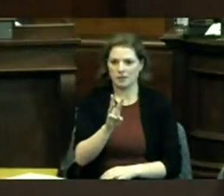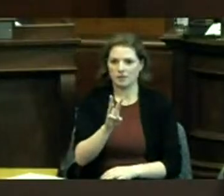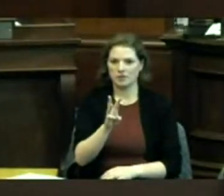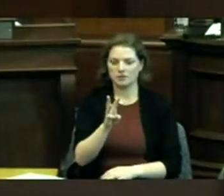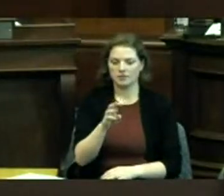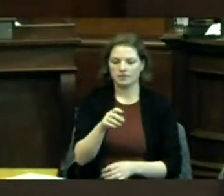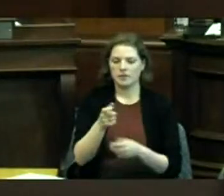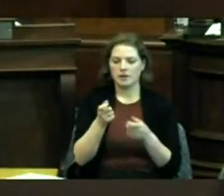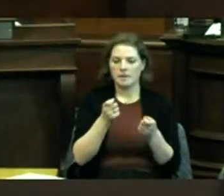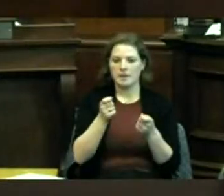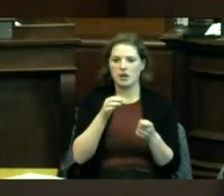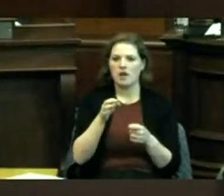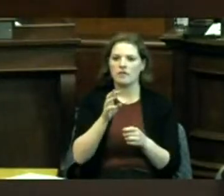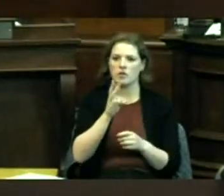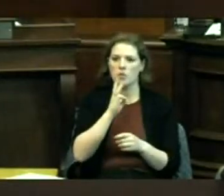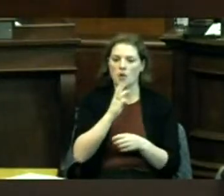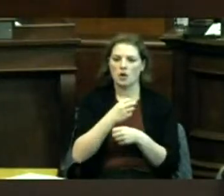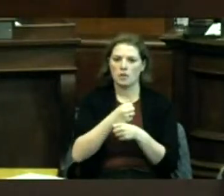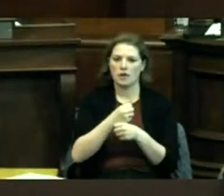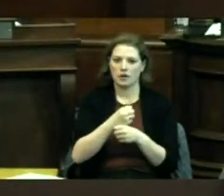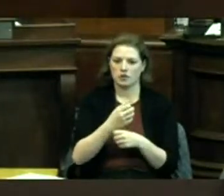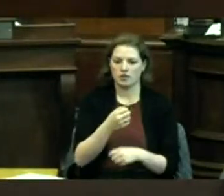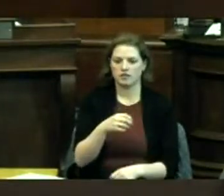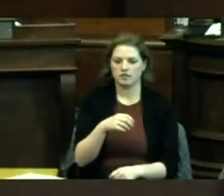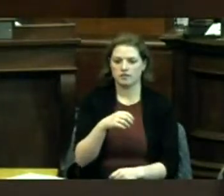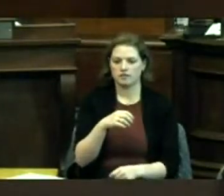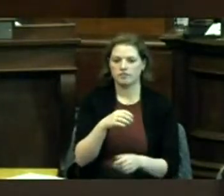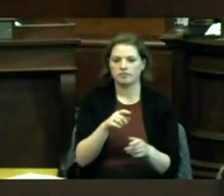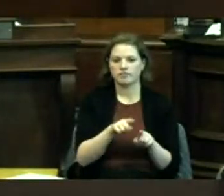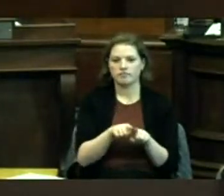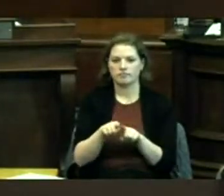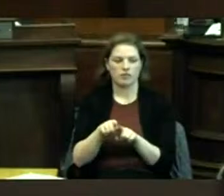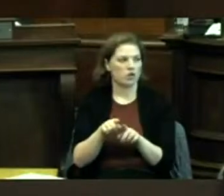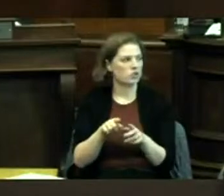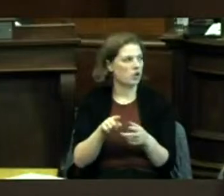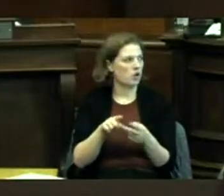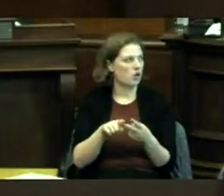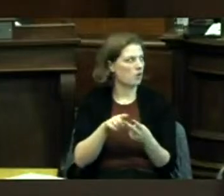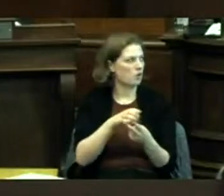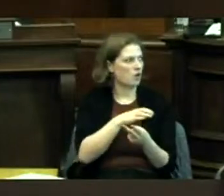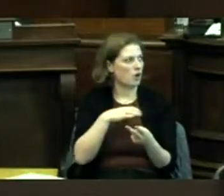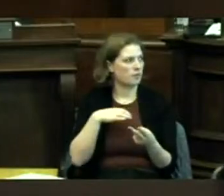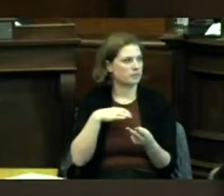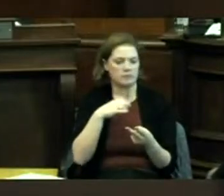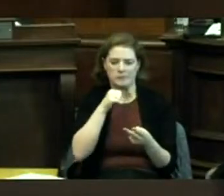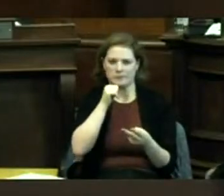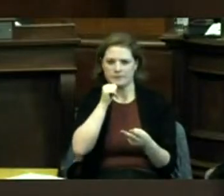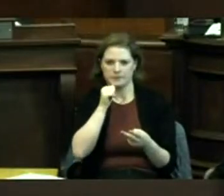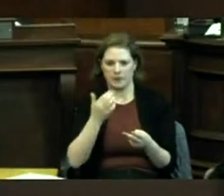a Raleigh manager of public of DPW, manager of the water